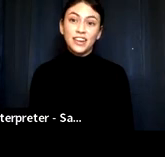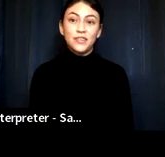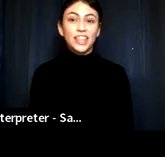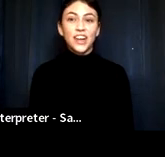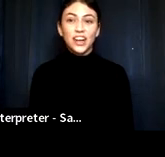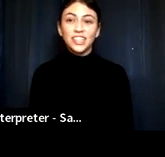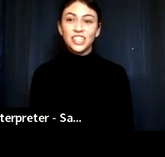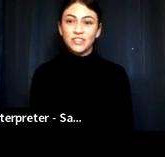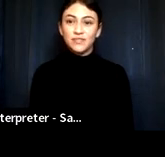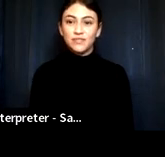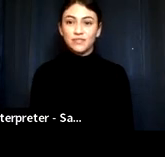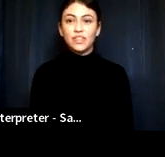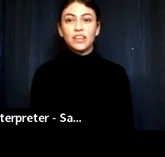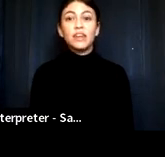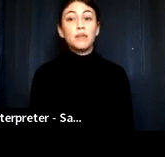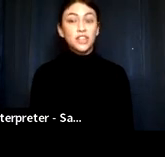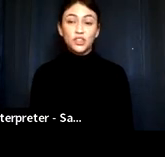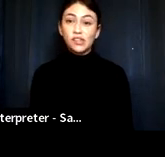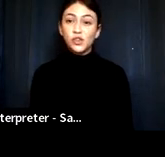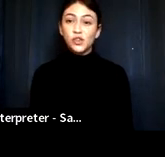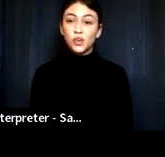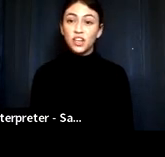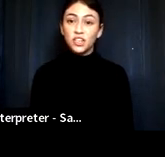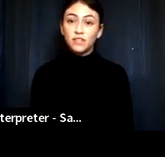at Reedley college, I major in social work.